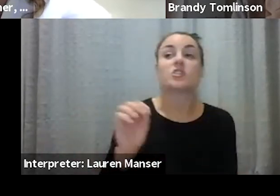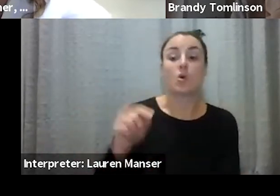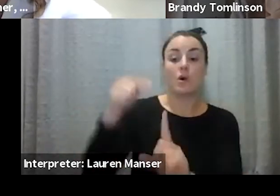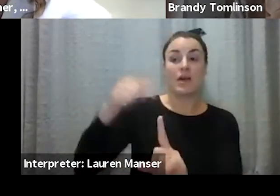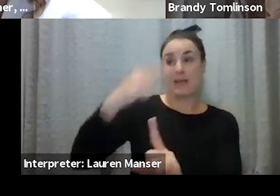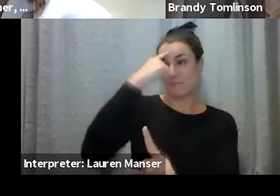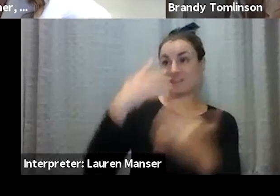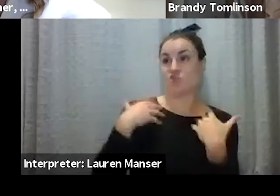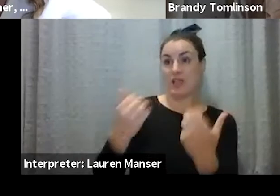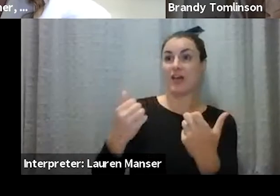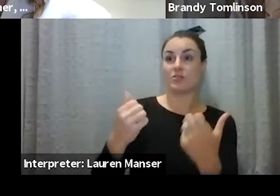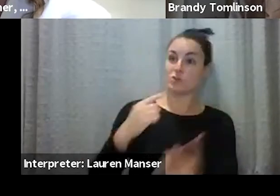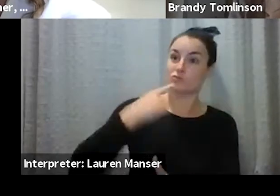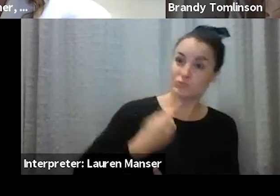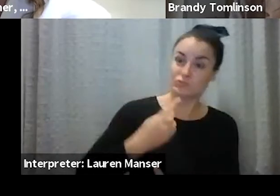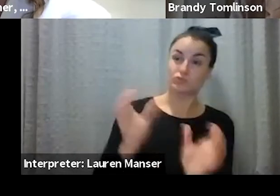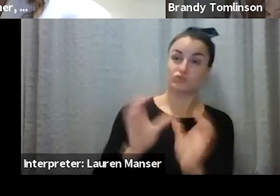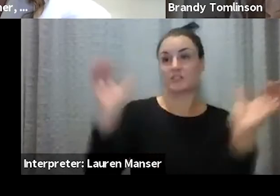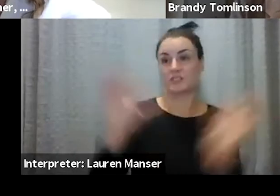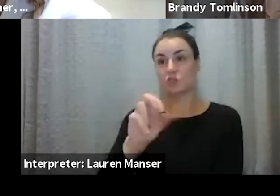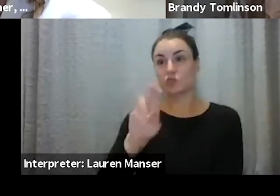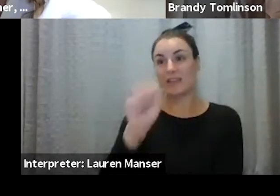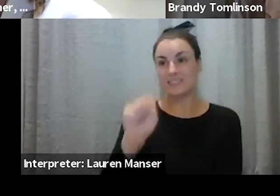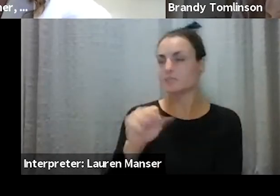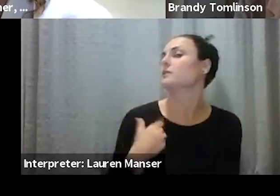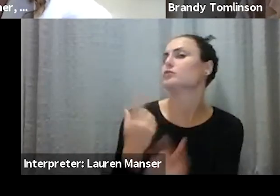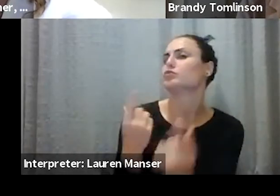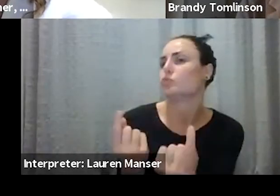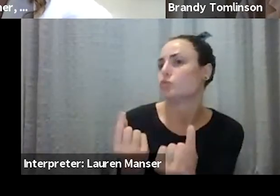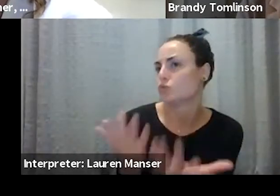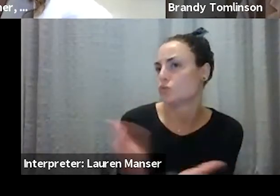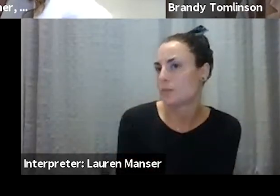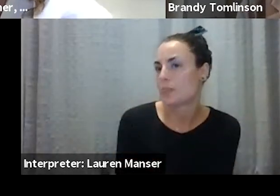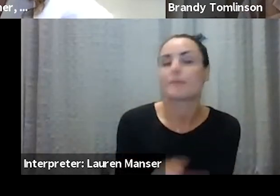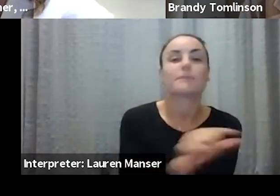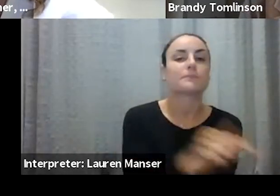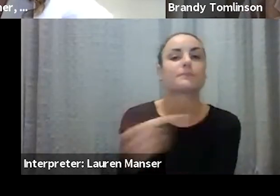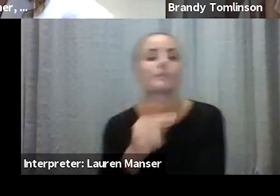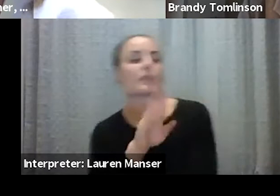and post-secondary? And you raised a very good point, for many students at the very first time